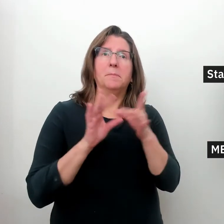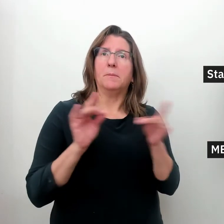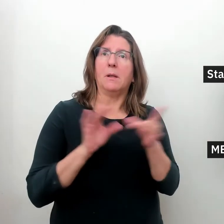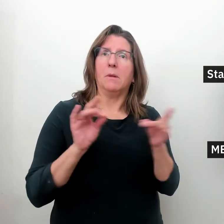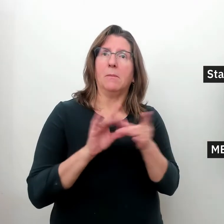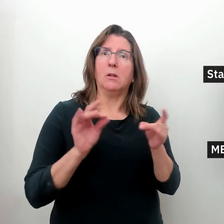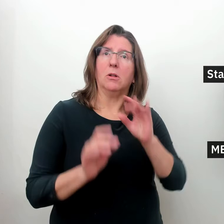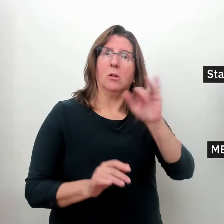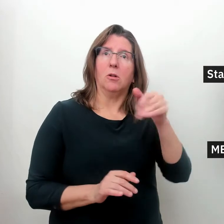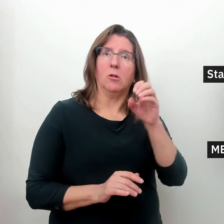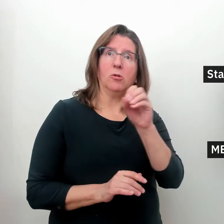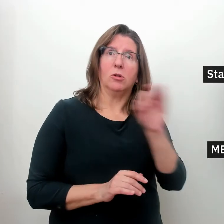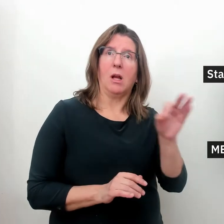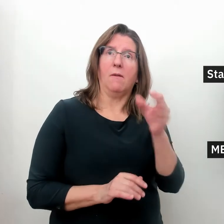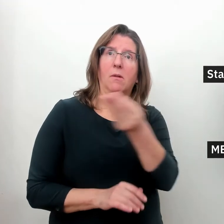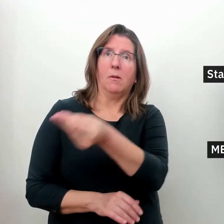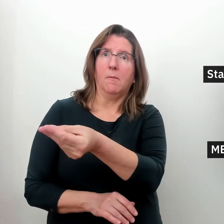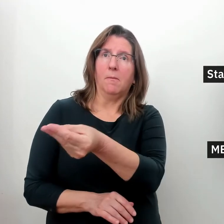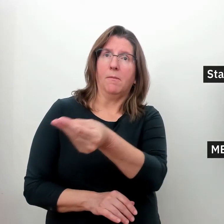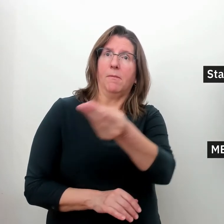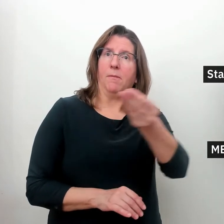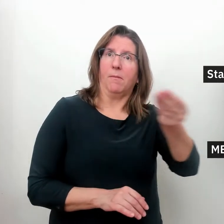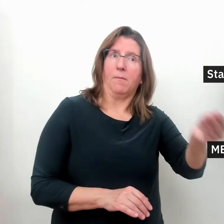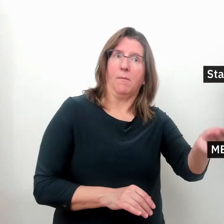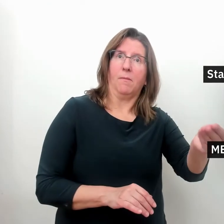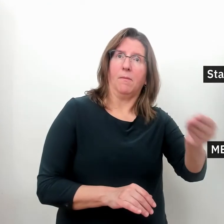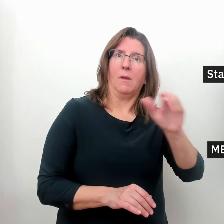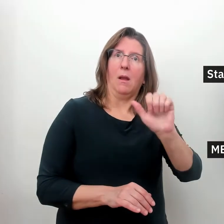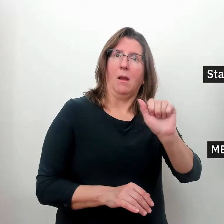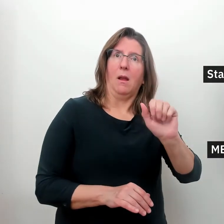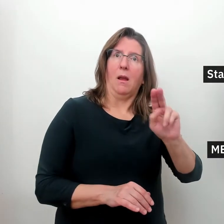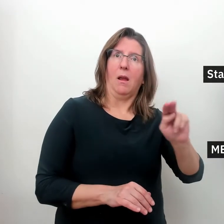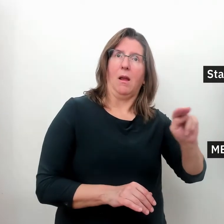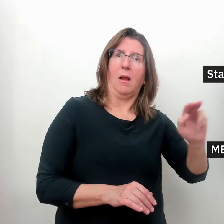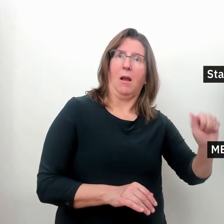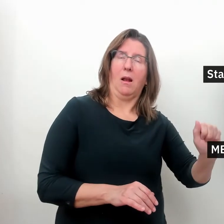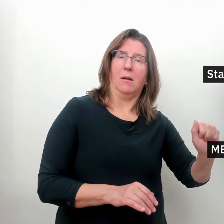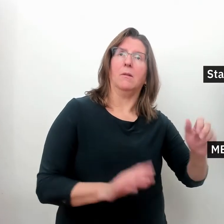MESSAGE fsJEFF GIVE fsANNA